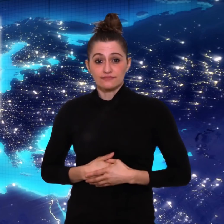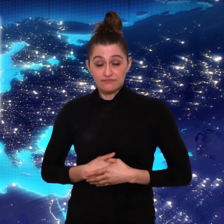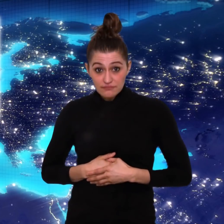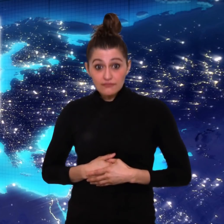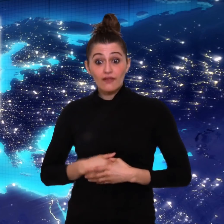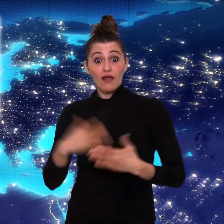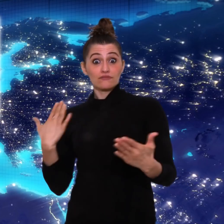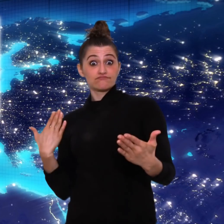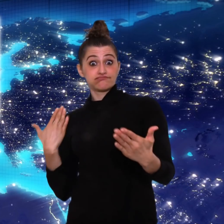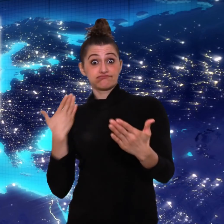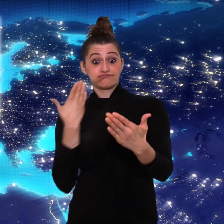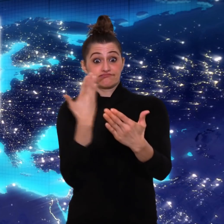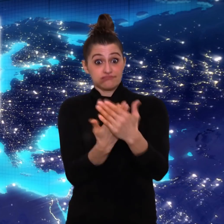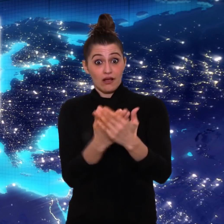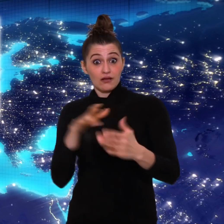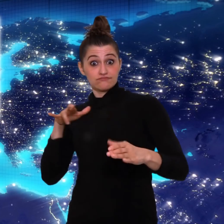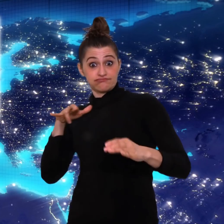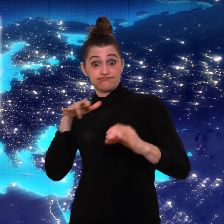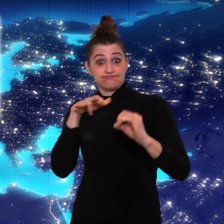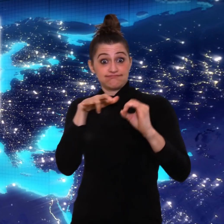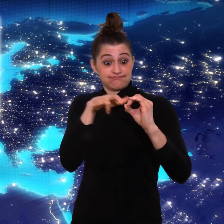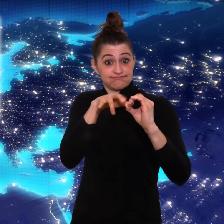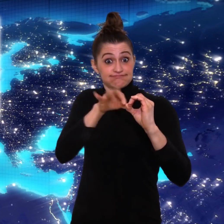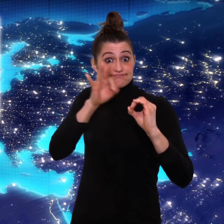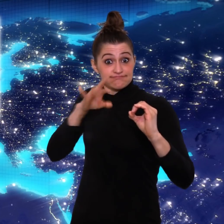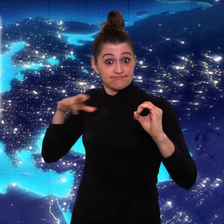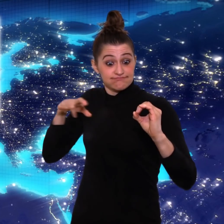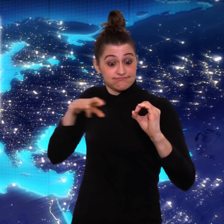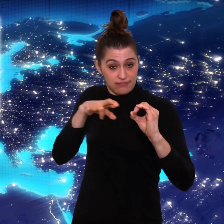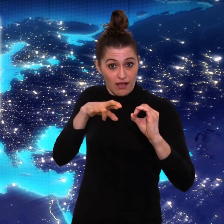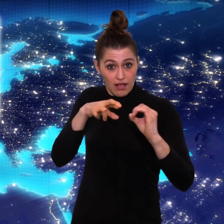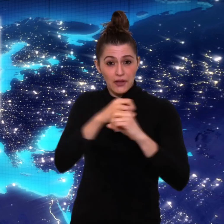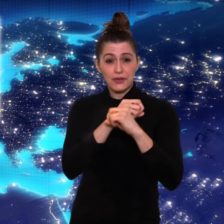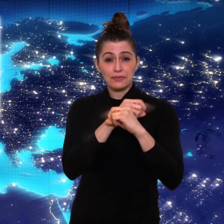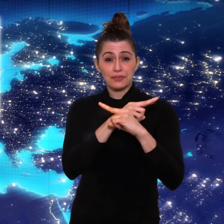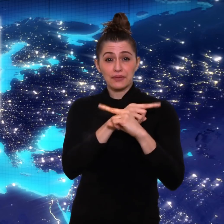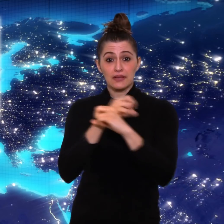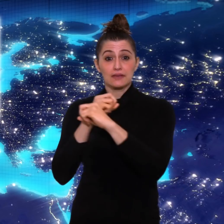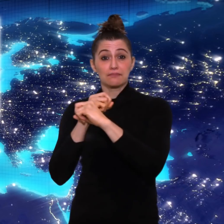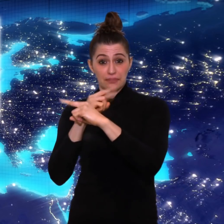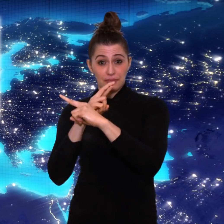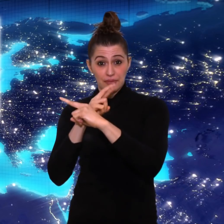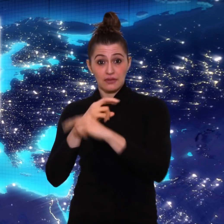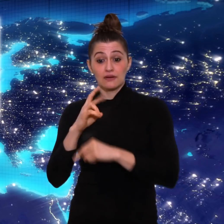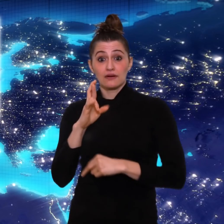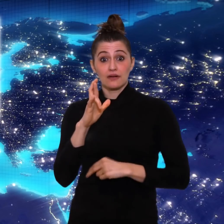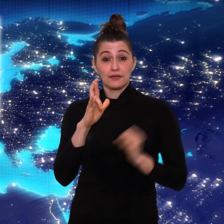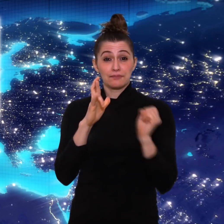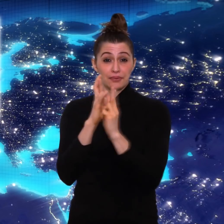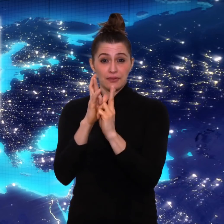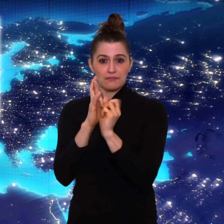planet’s surface and magnetic